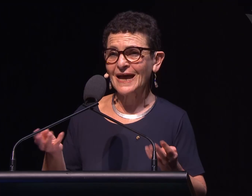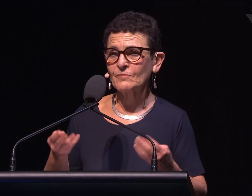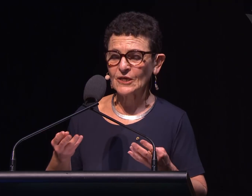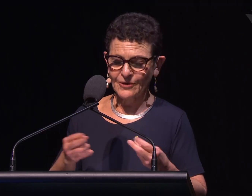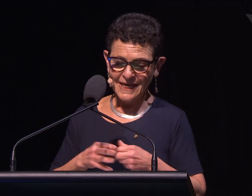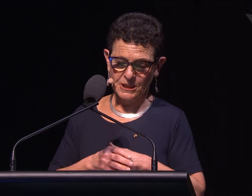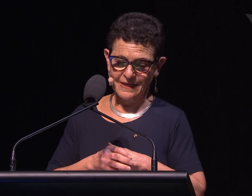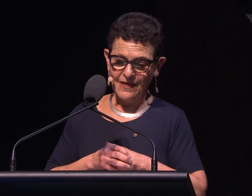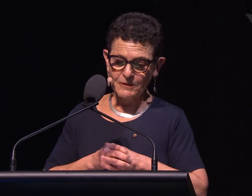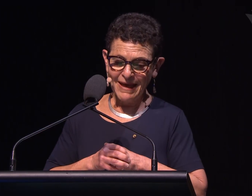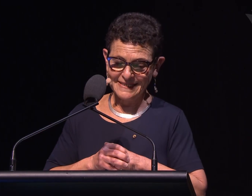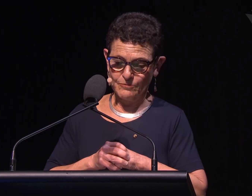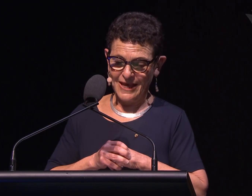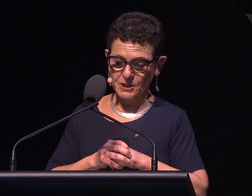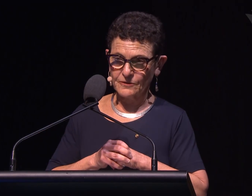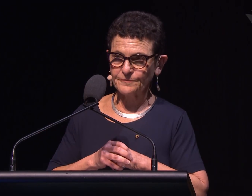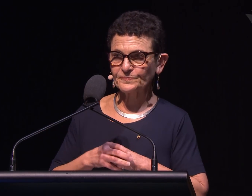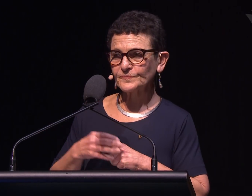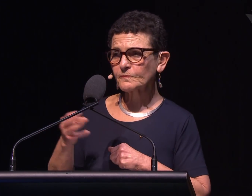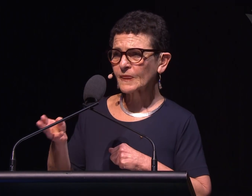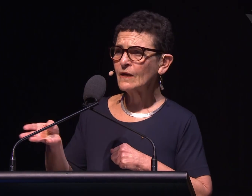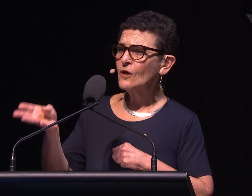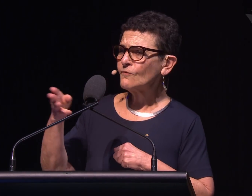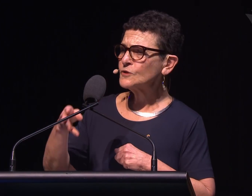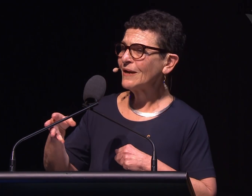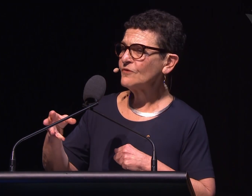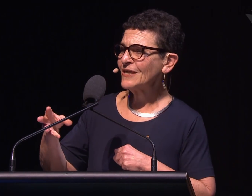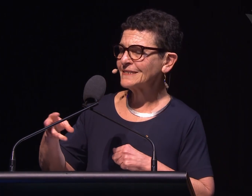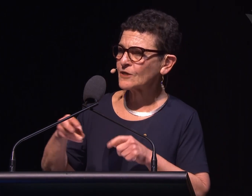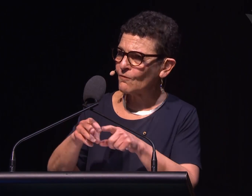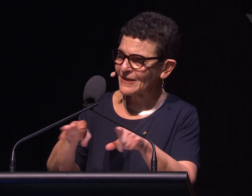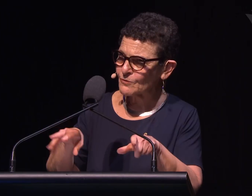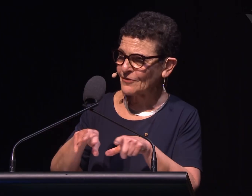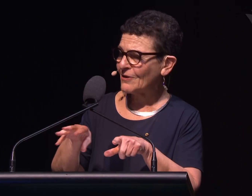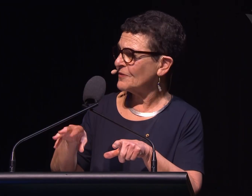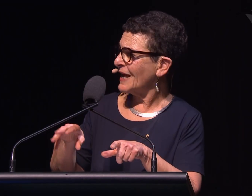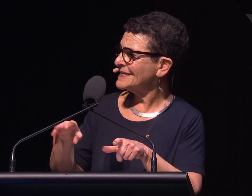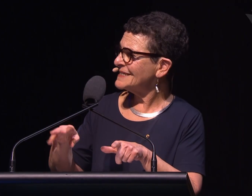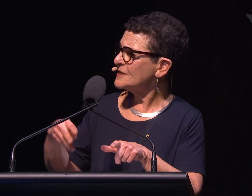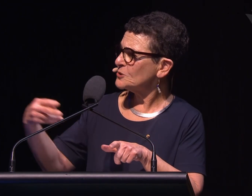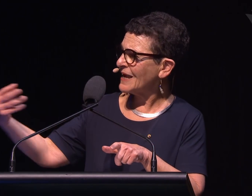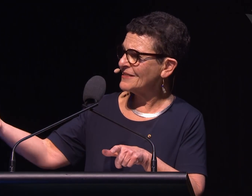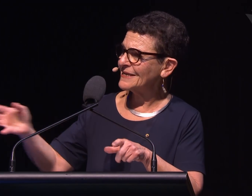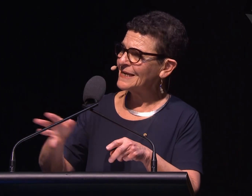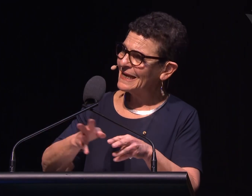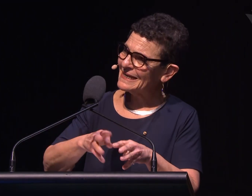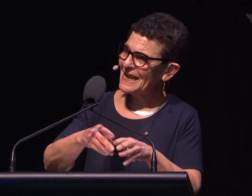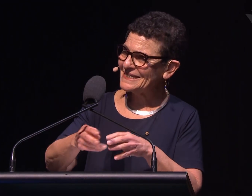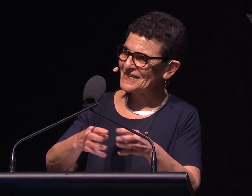to deny them the education that makes them rational. Of course one of the things that's obvious right throughout the 19th century, and I think it connects